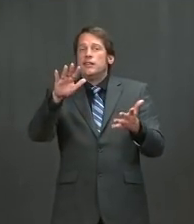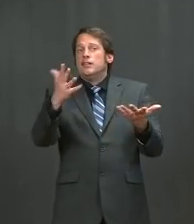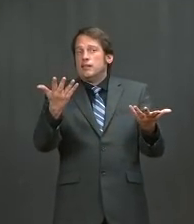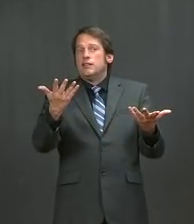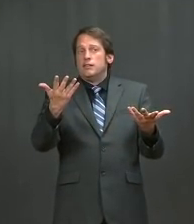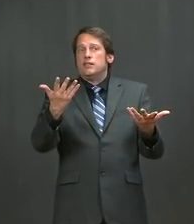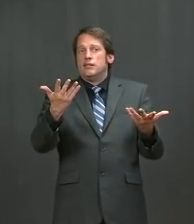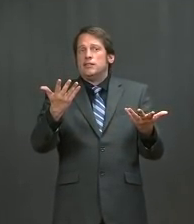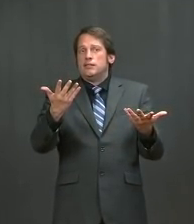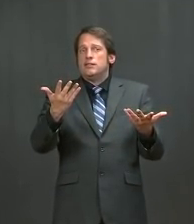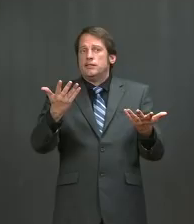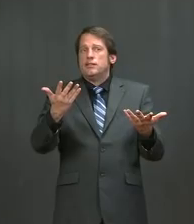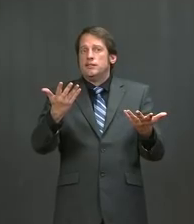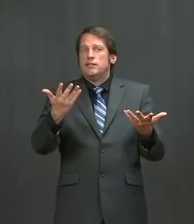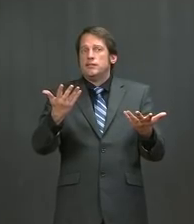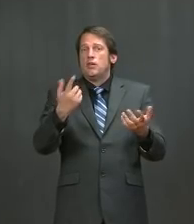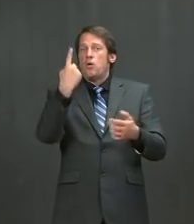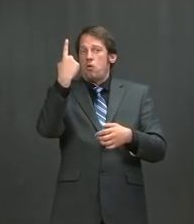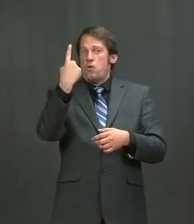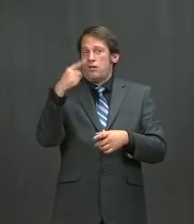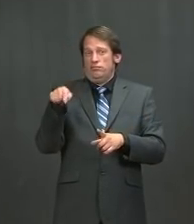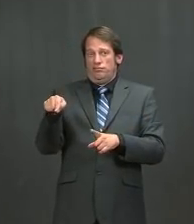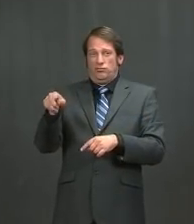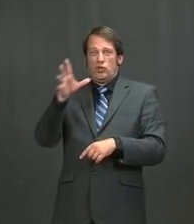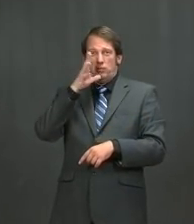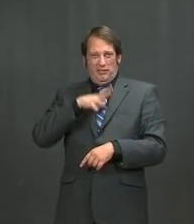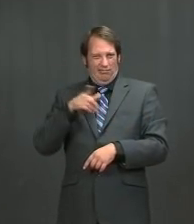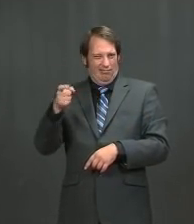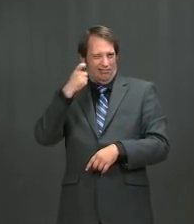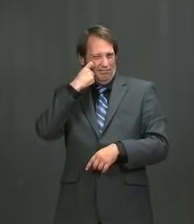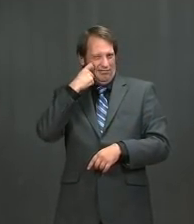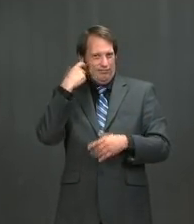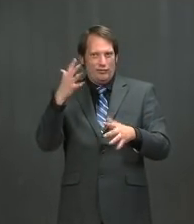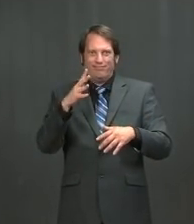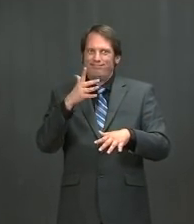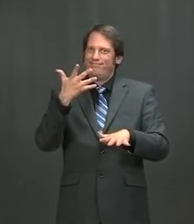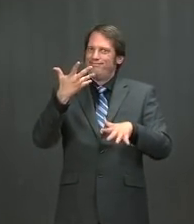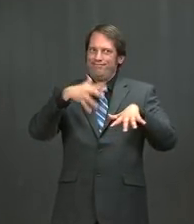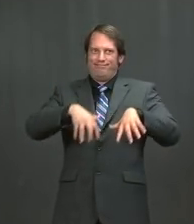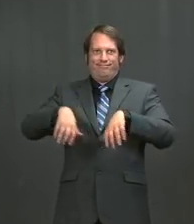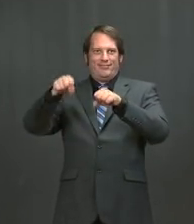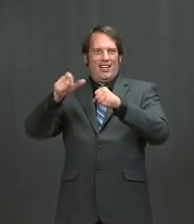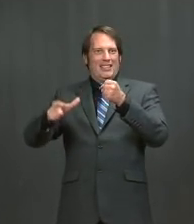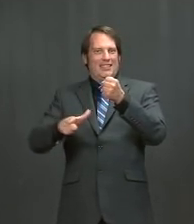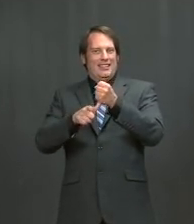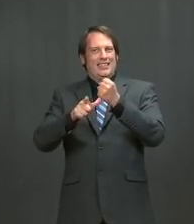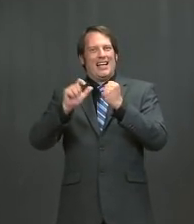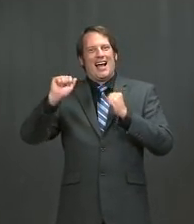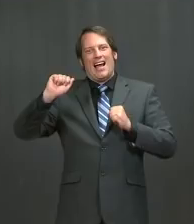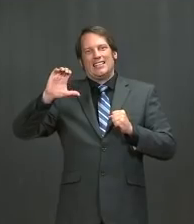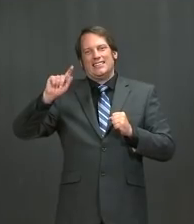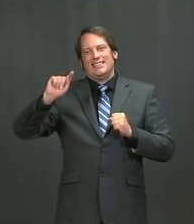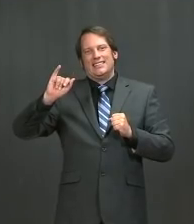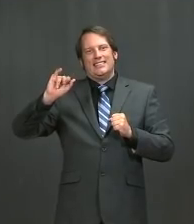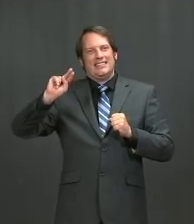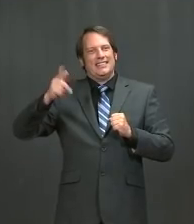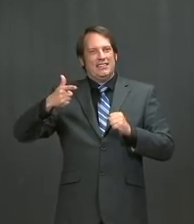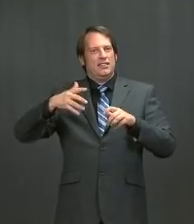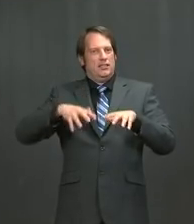because she was only recently confirmed as the deputy and now the acting. I don't have a personnel update for you in terms of the timeline for nominating --